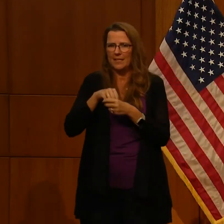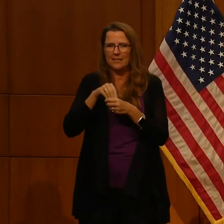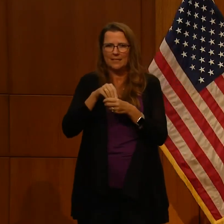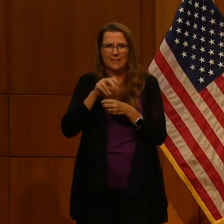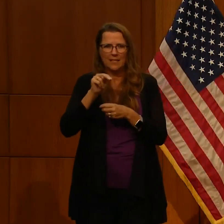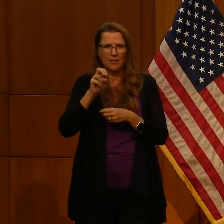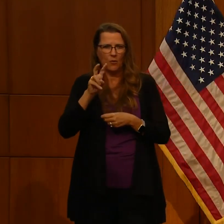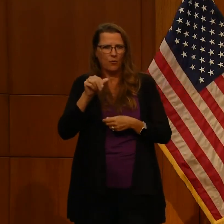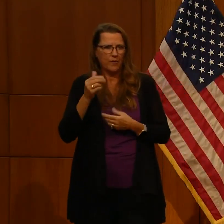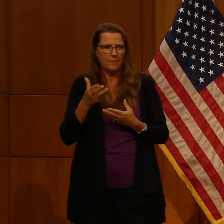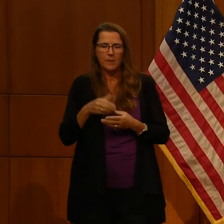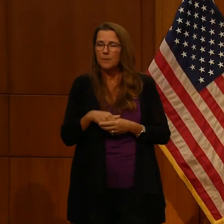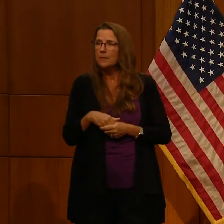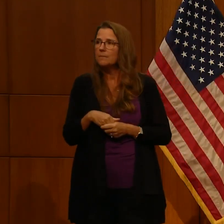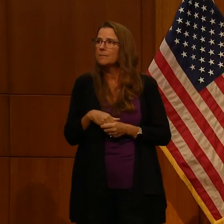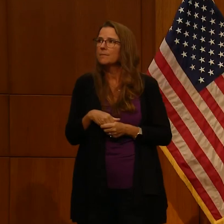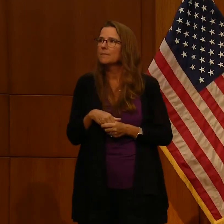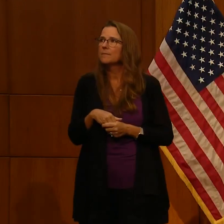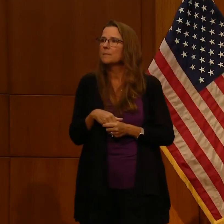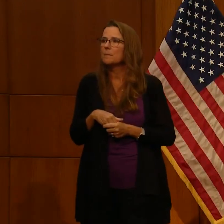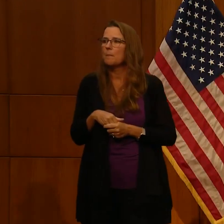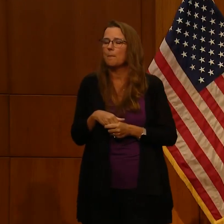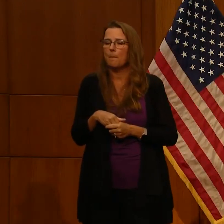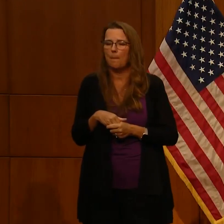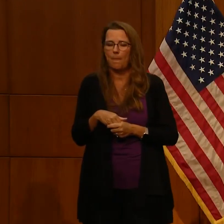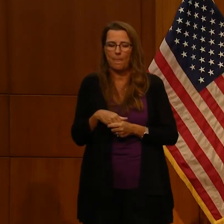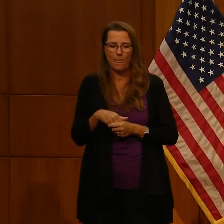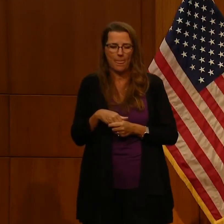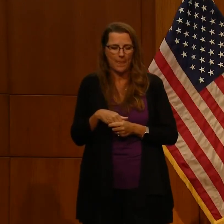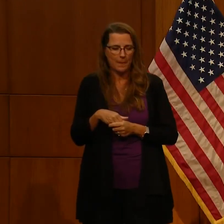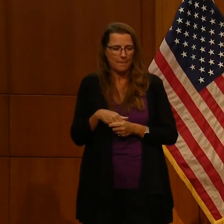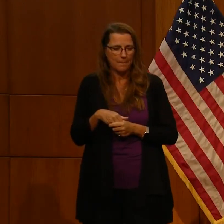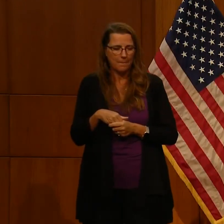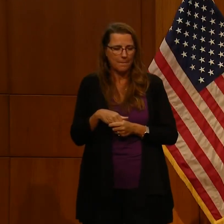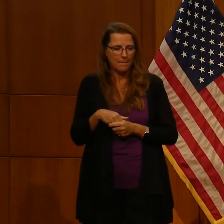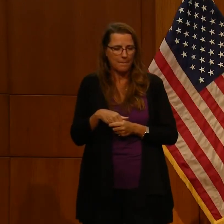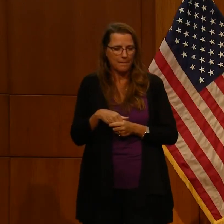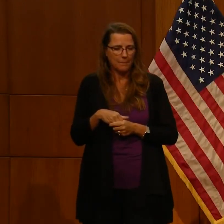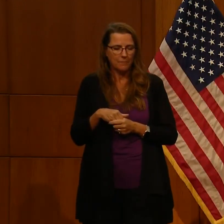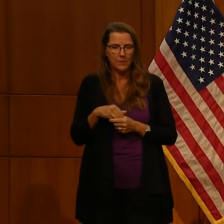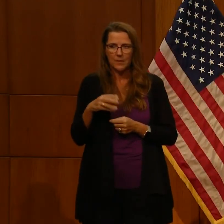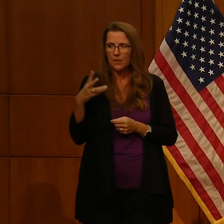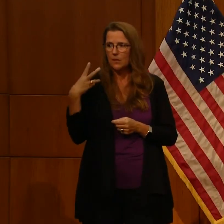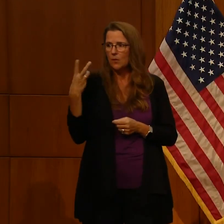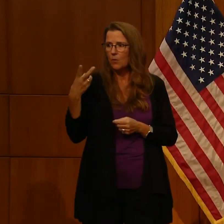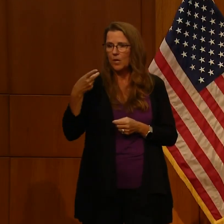WE HAVE BRUCE POTTER WITH